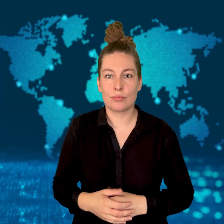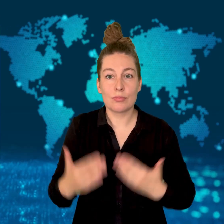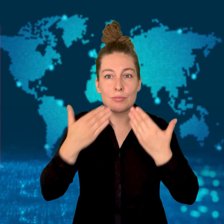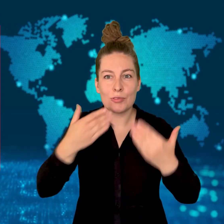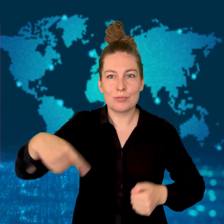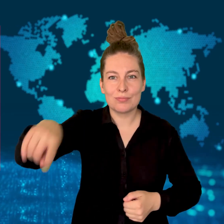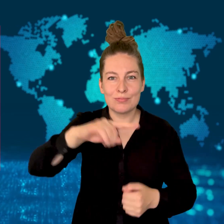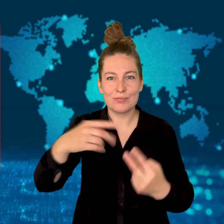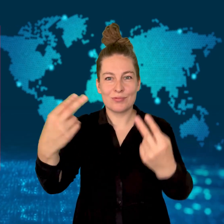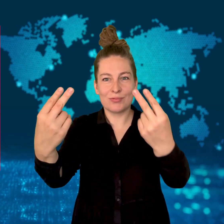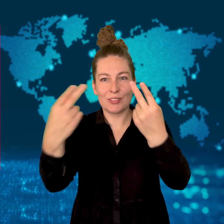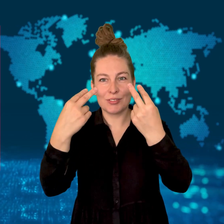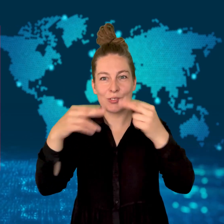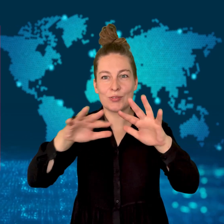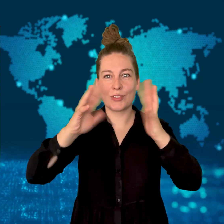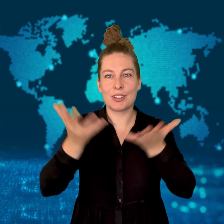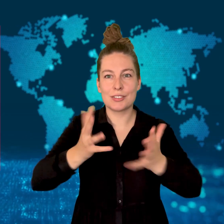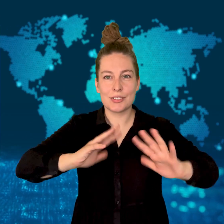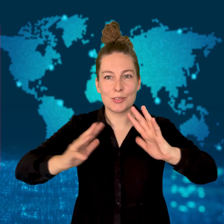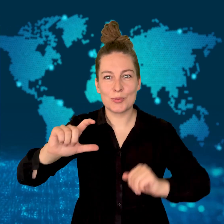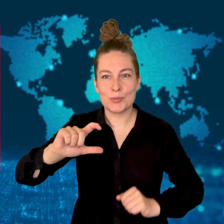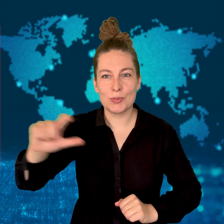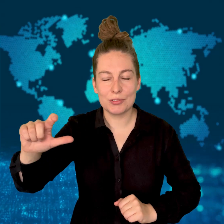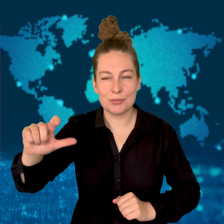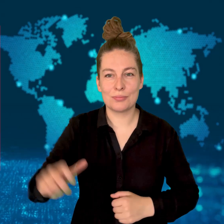Thank you for watching WorldSign Week.